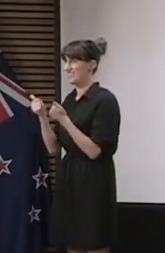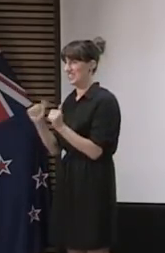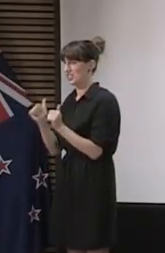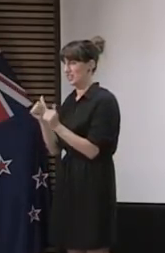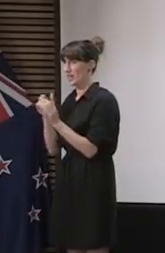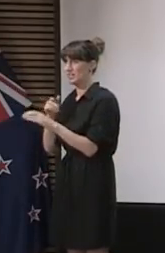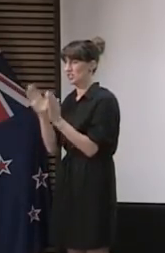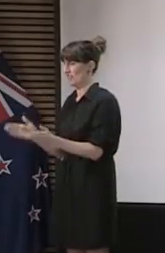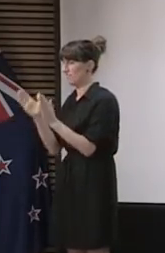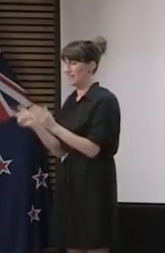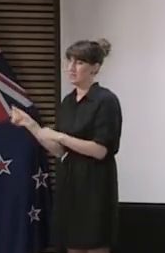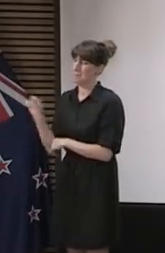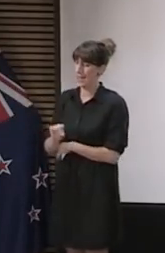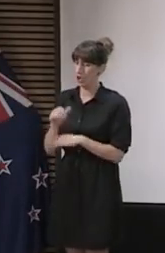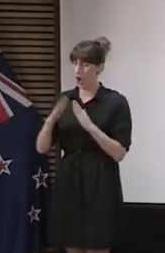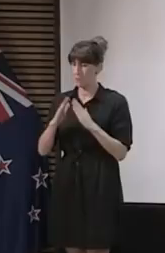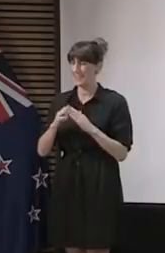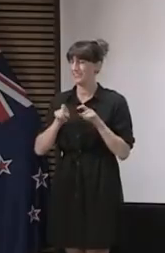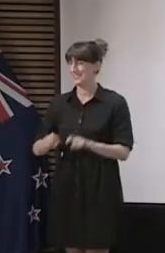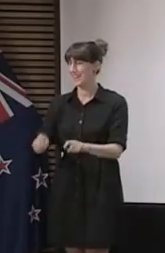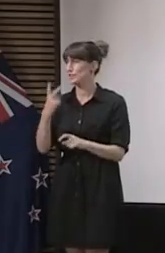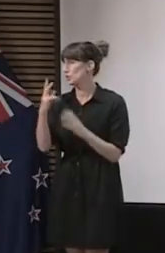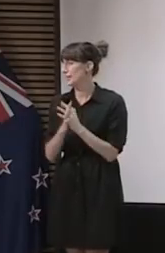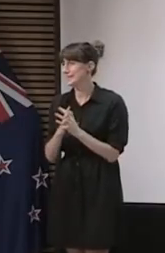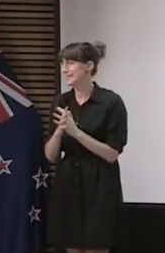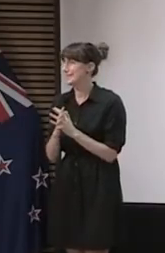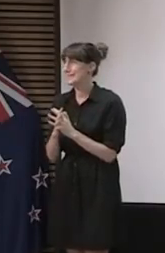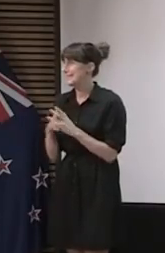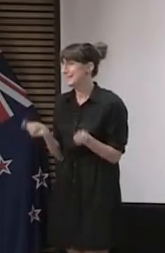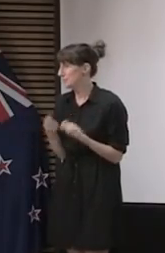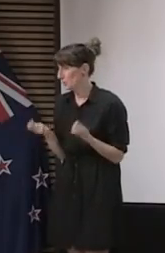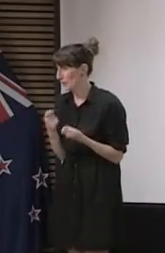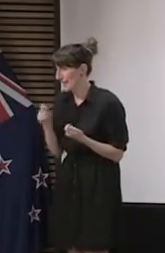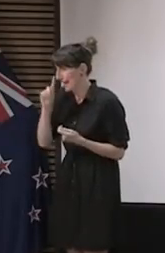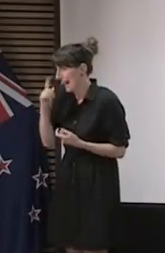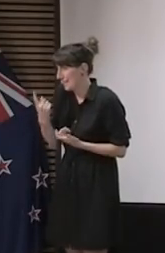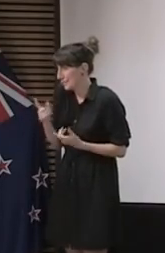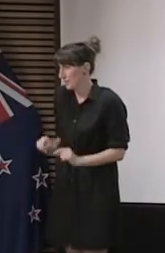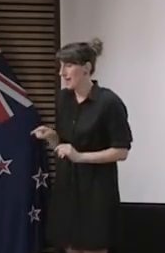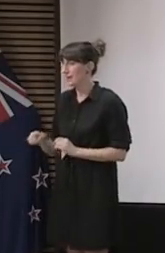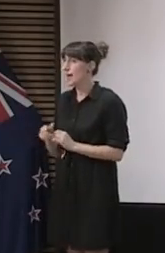We need tomake sure we have protocols inplace that protect thatworkforce and the peoplearound them.